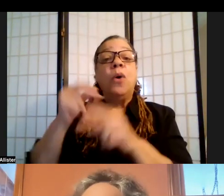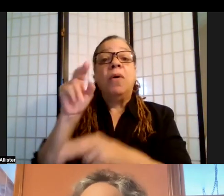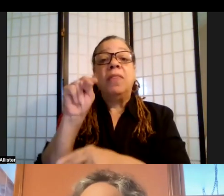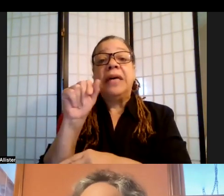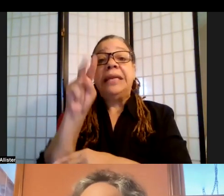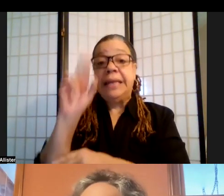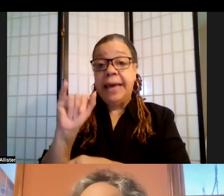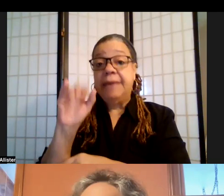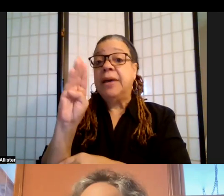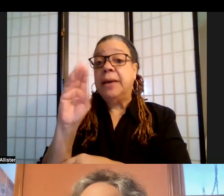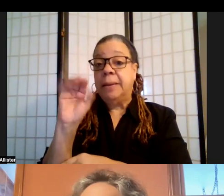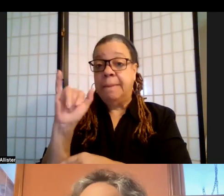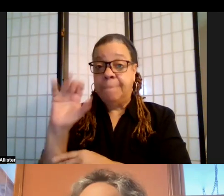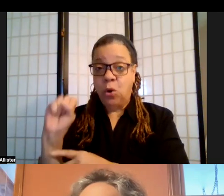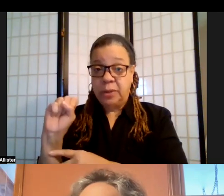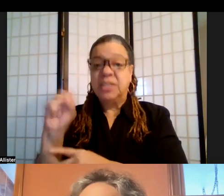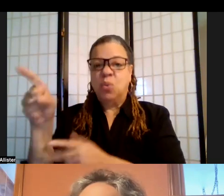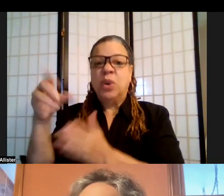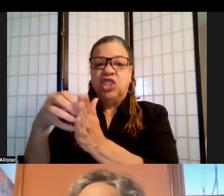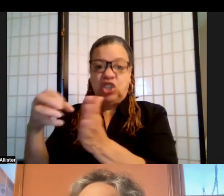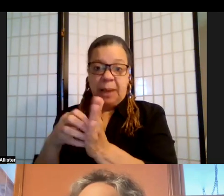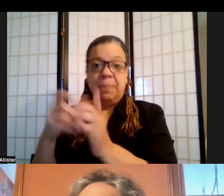This is a a particular chapter about the contribution